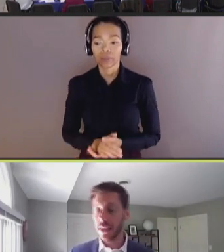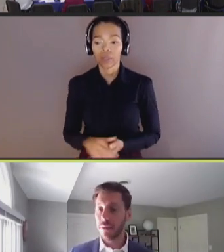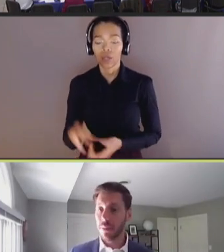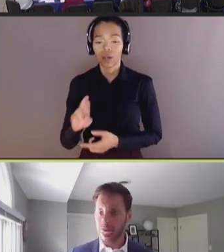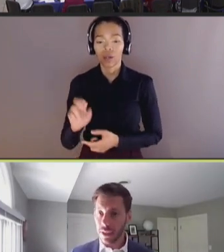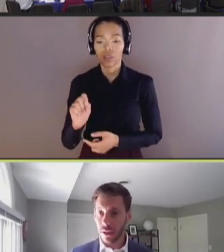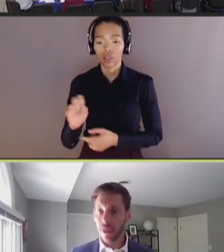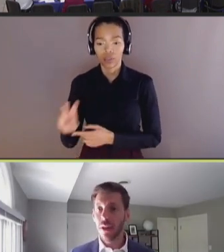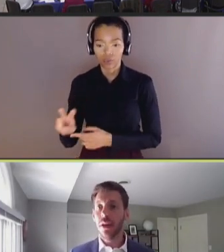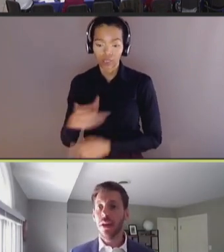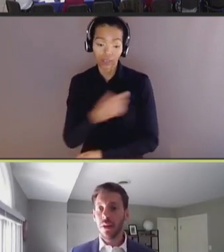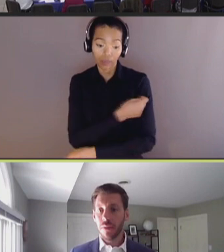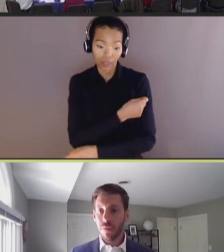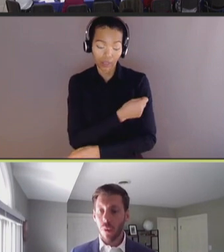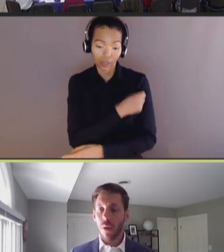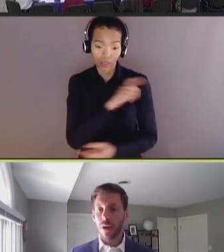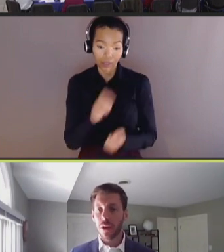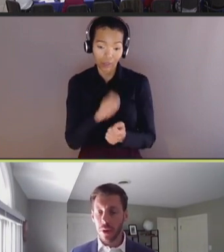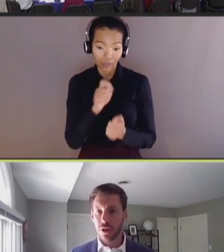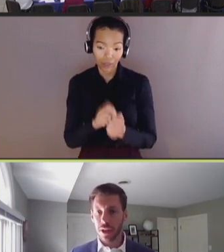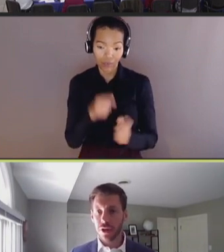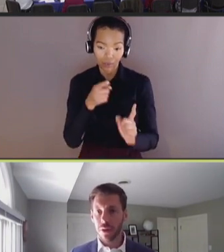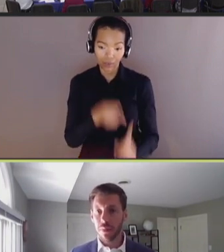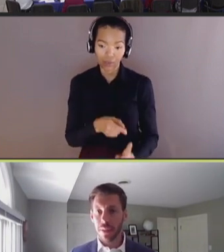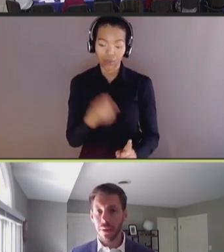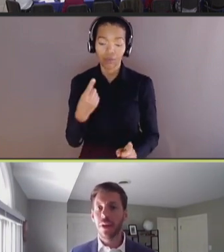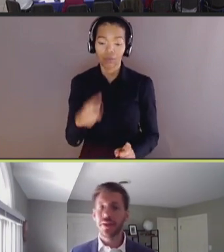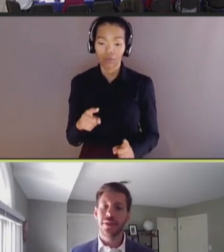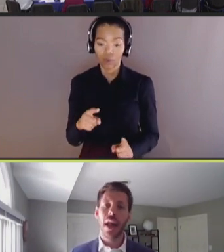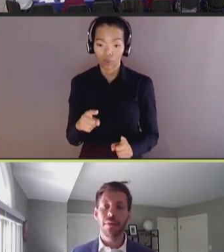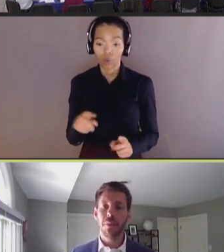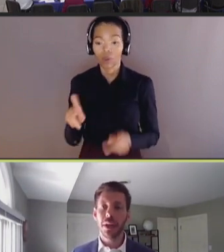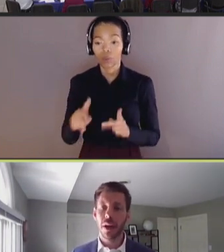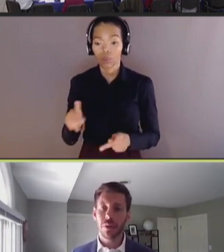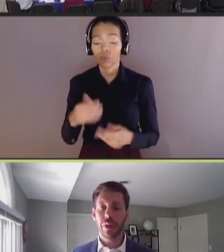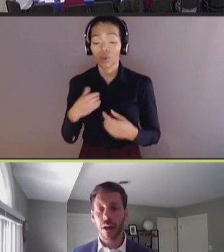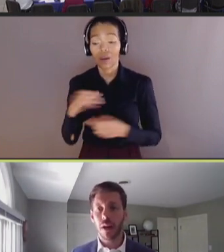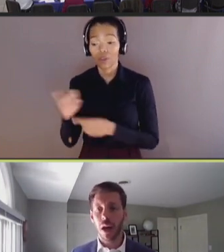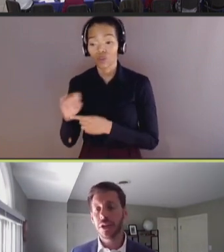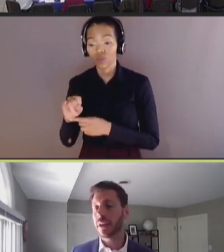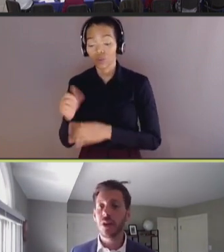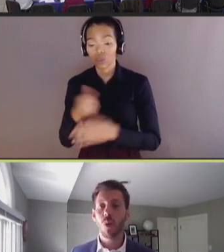in particular, for commercially insured people, does not have to be covered without cost sharing